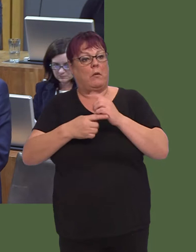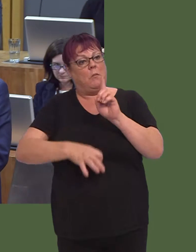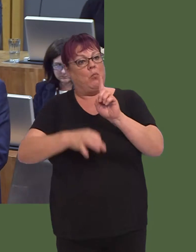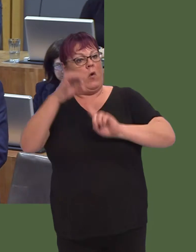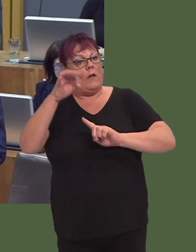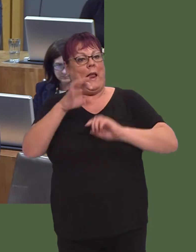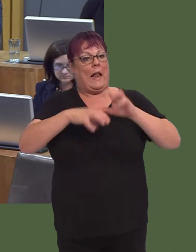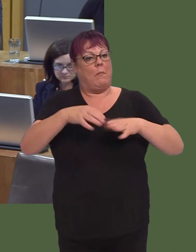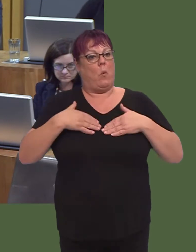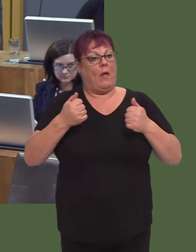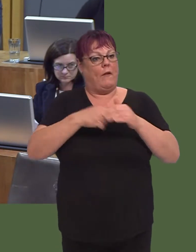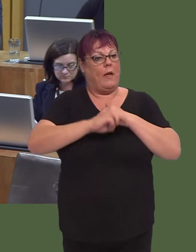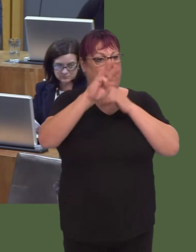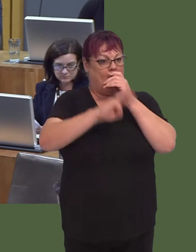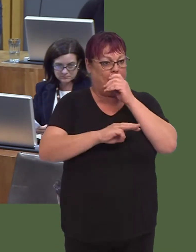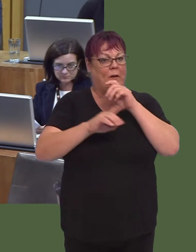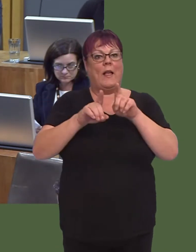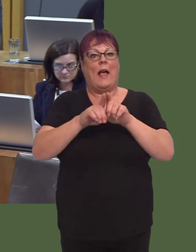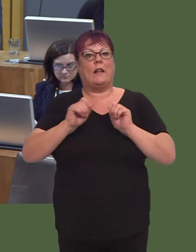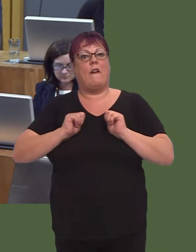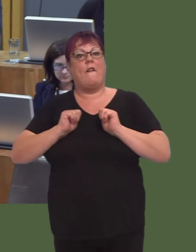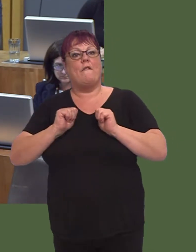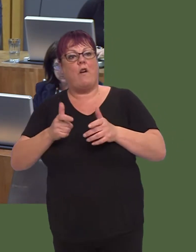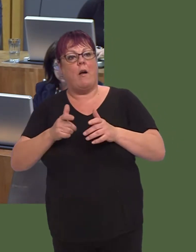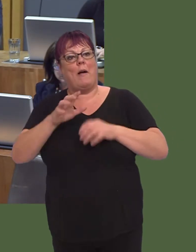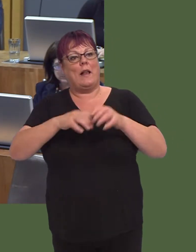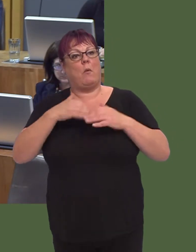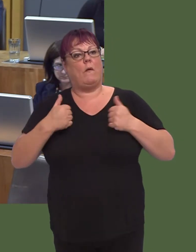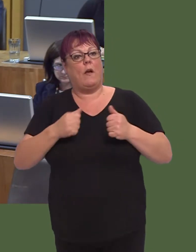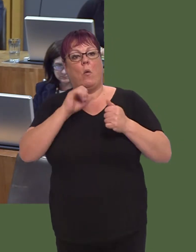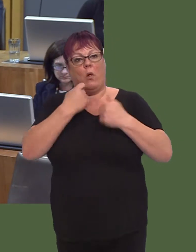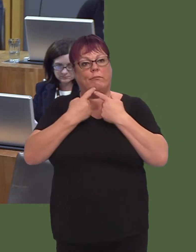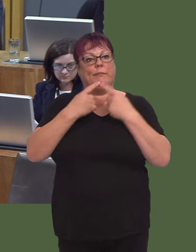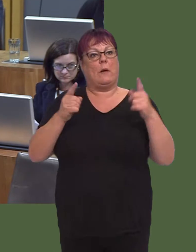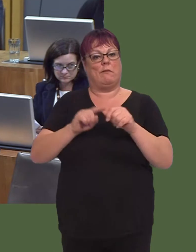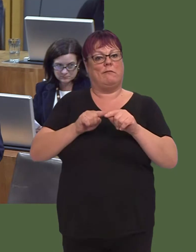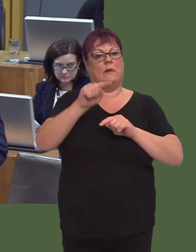companion animal welfare in Wales and she will make an oral statement on farmed animal welfare next month.